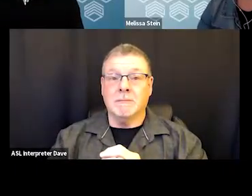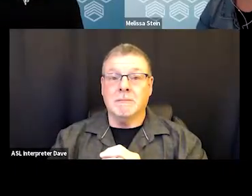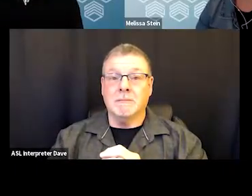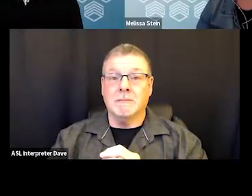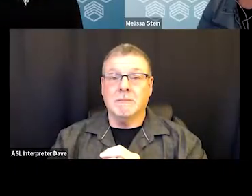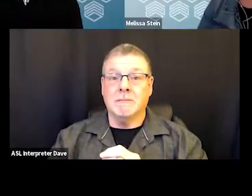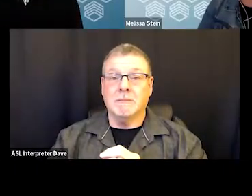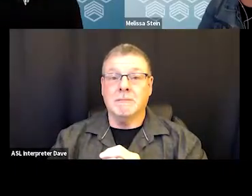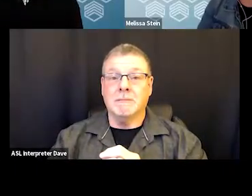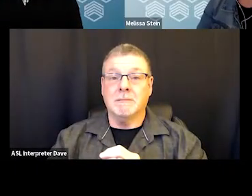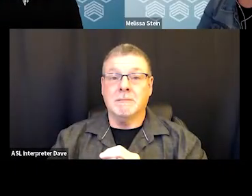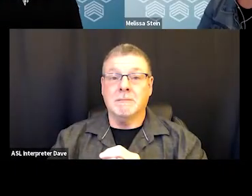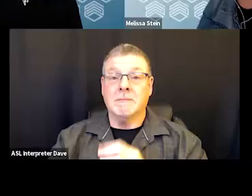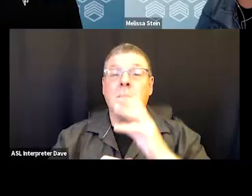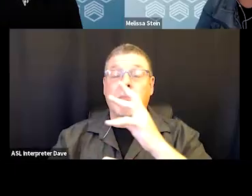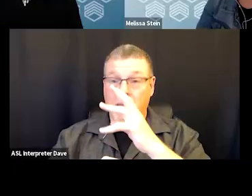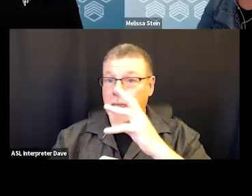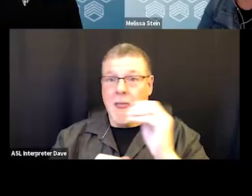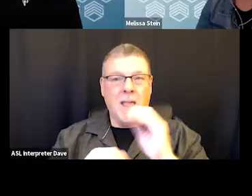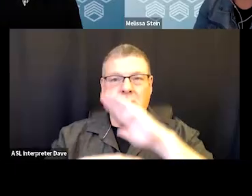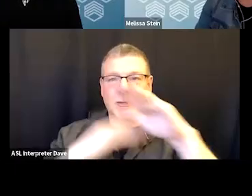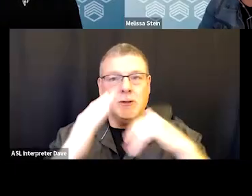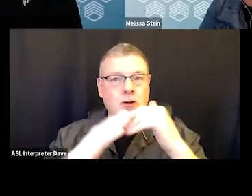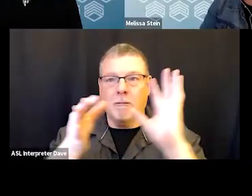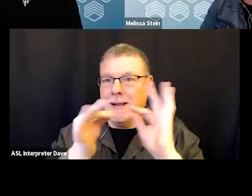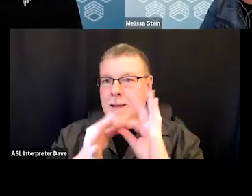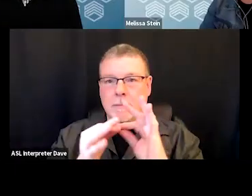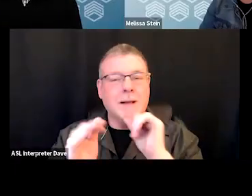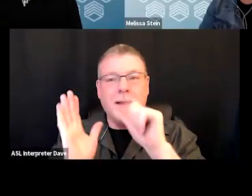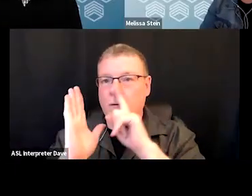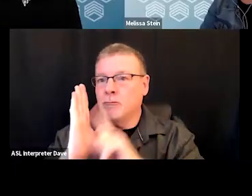and it was all commentary. It wasn't research-oriented.